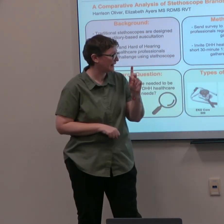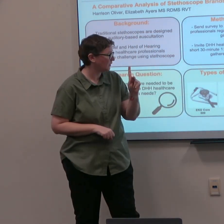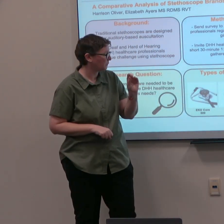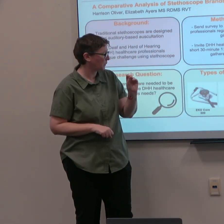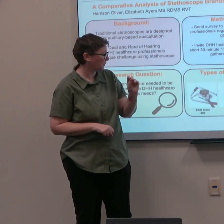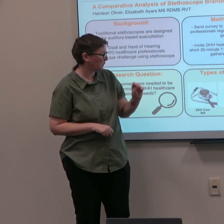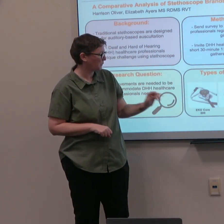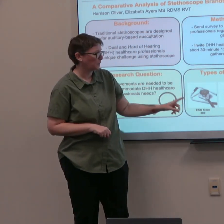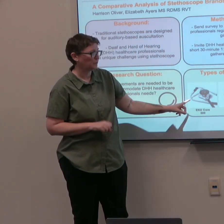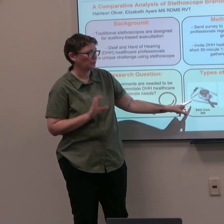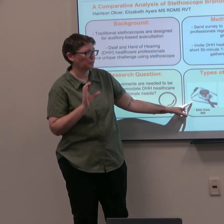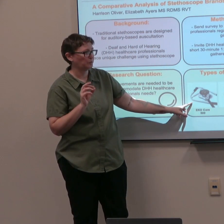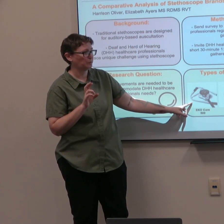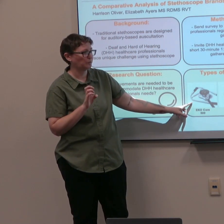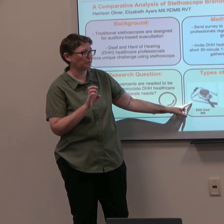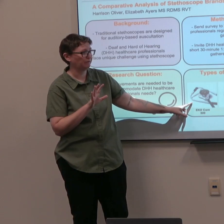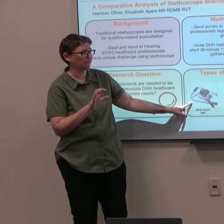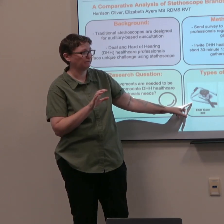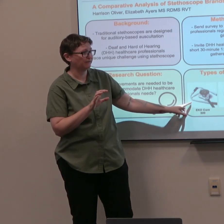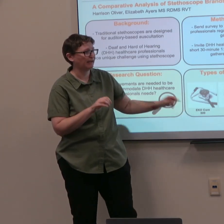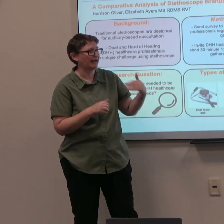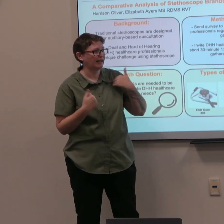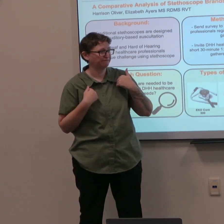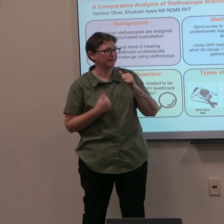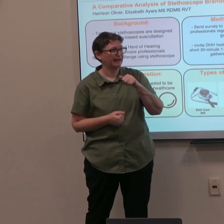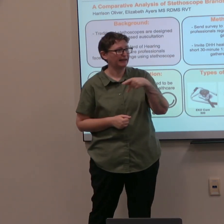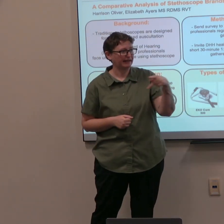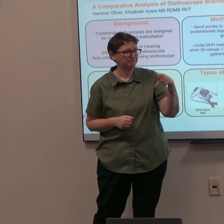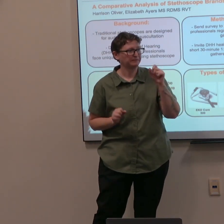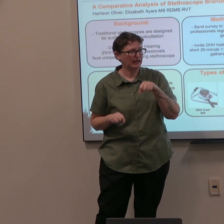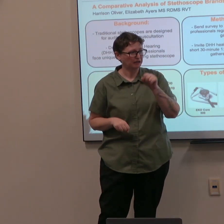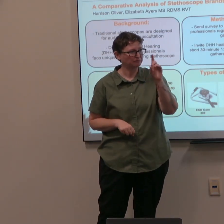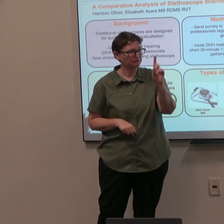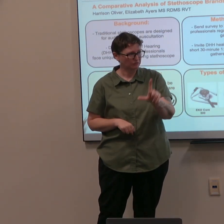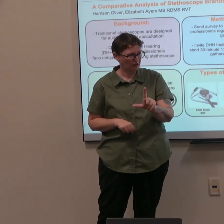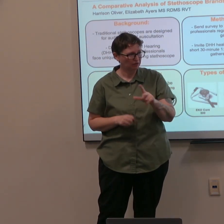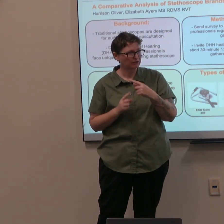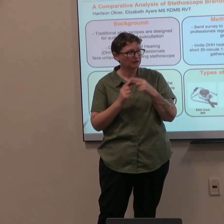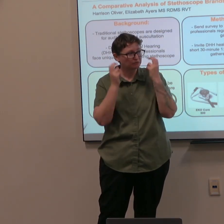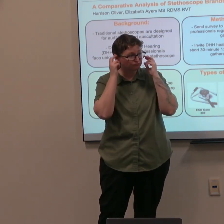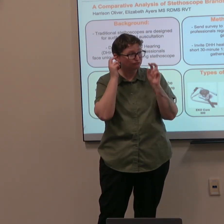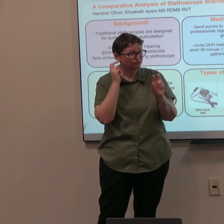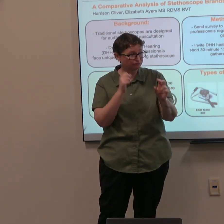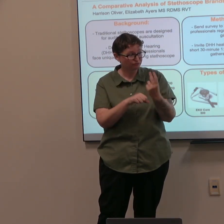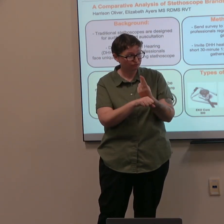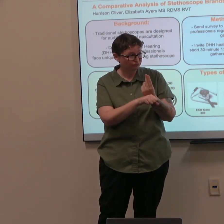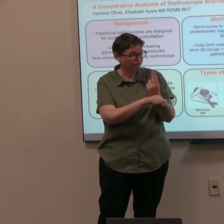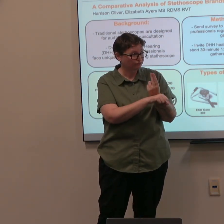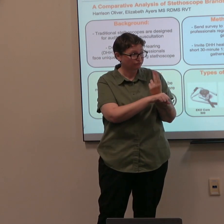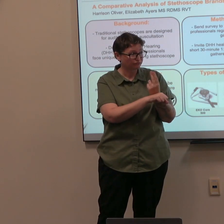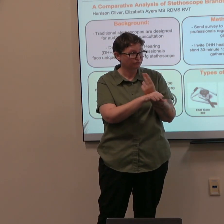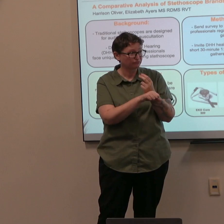Harrison says, yeah, the EKO Core 500 has an app that you can download on your phone, and then when you use the stethoscope,